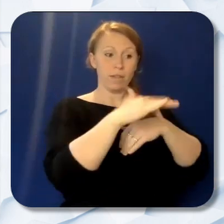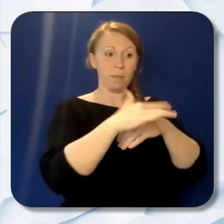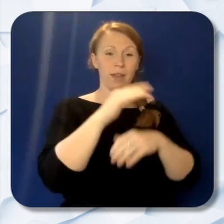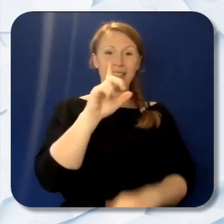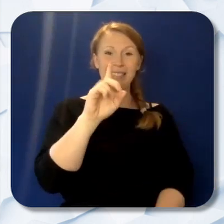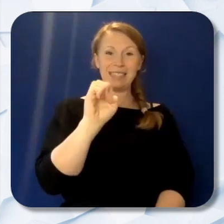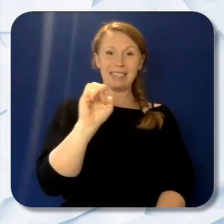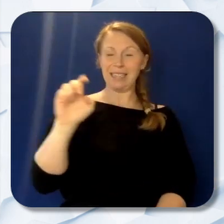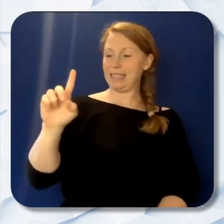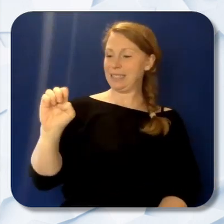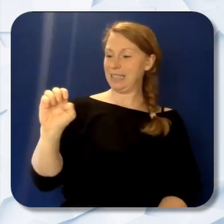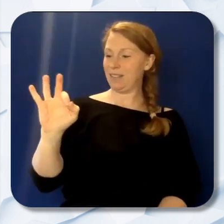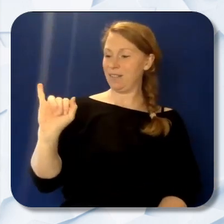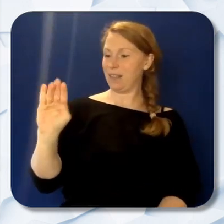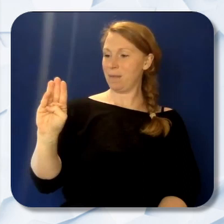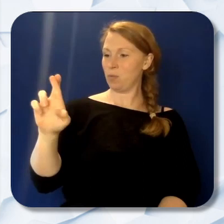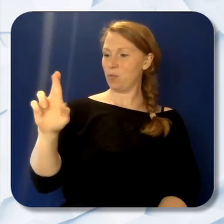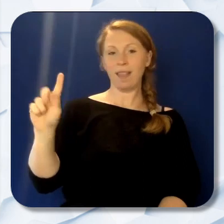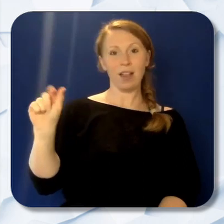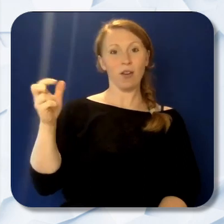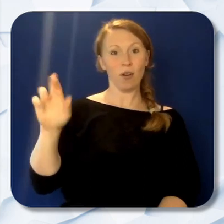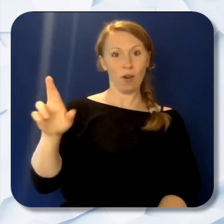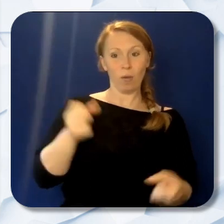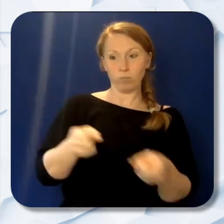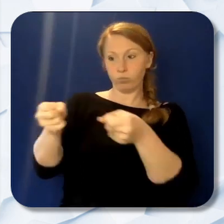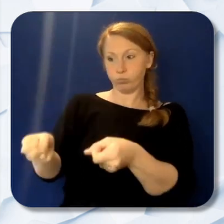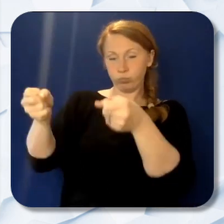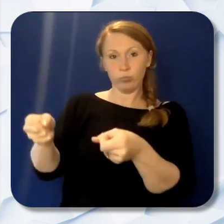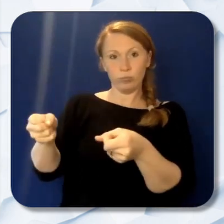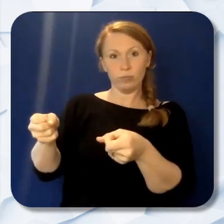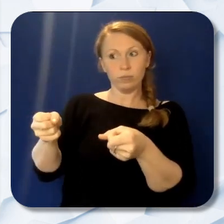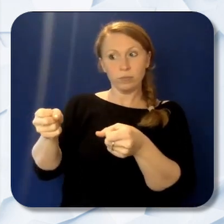that someone is struggling and needs help. And that's the same way we approach in our camp. I